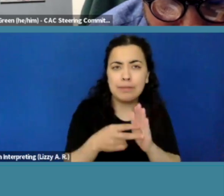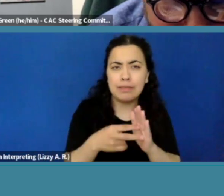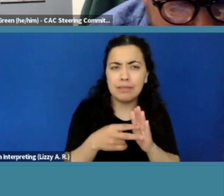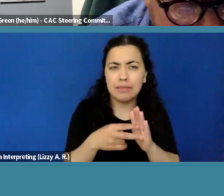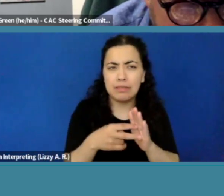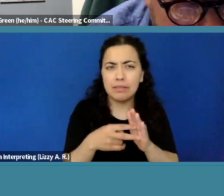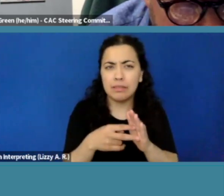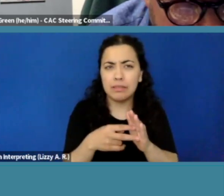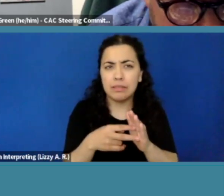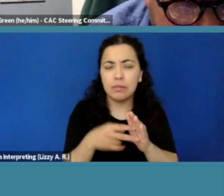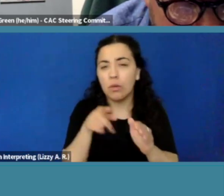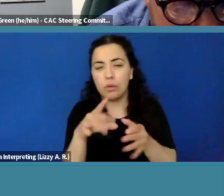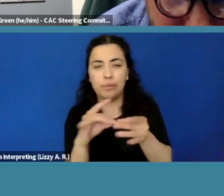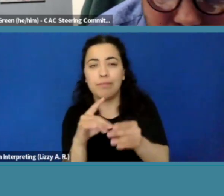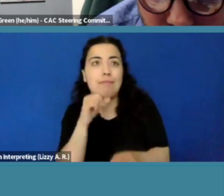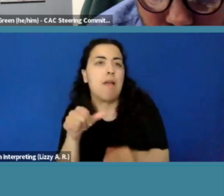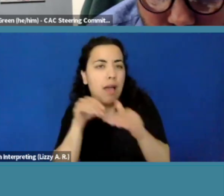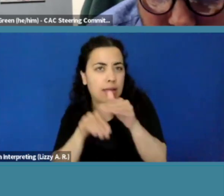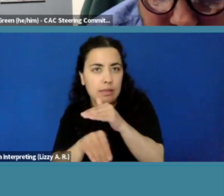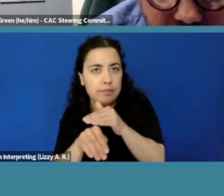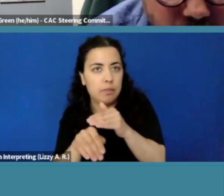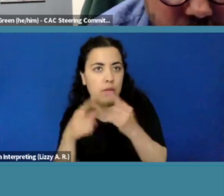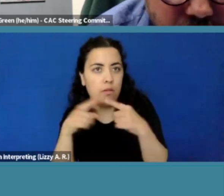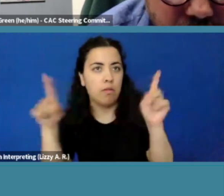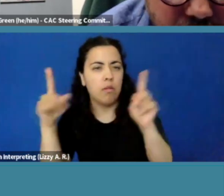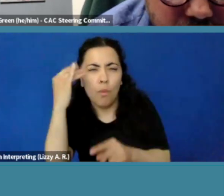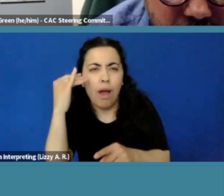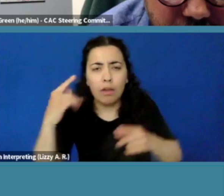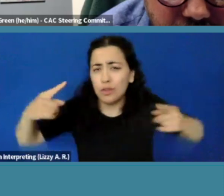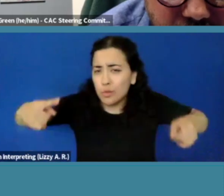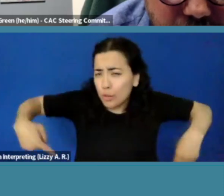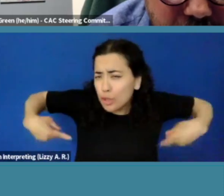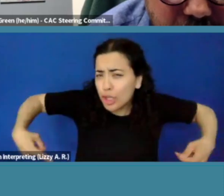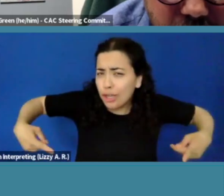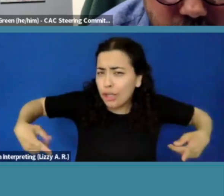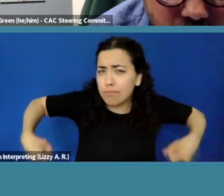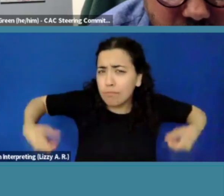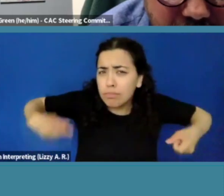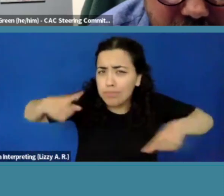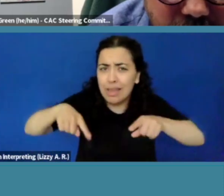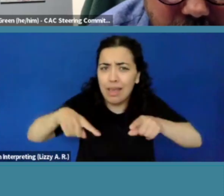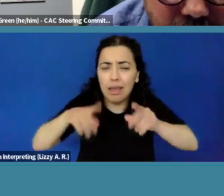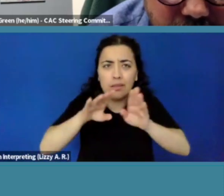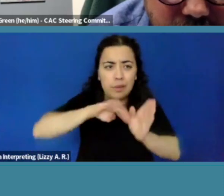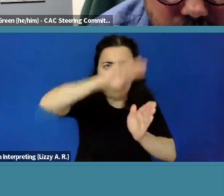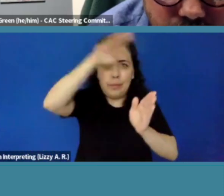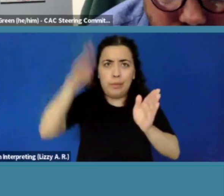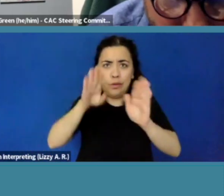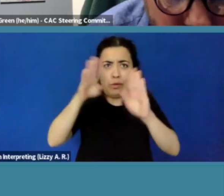of maybe a wheelchair would not be able to travel through because a doorway is old